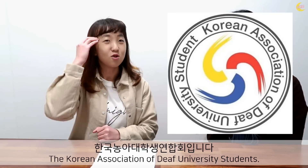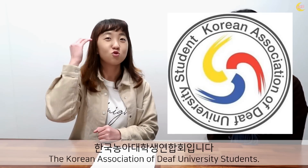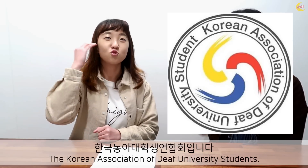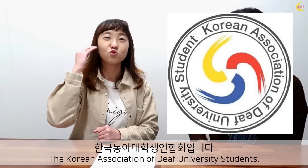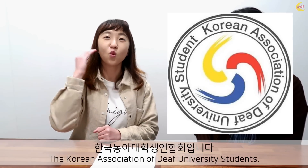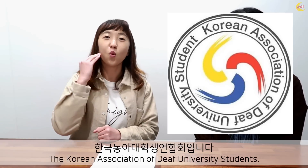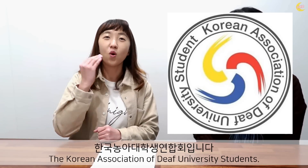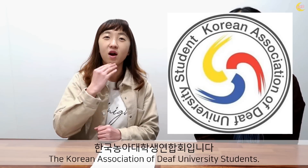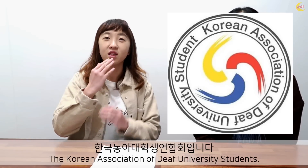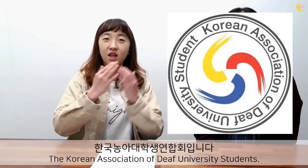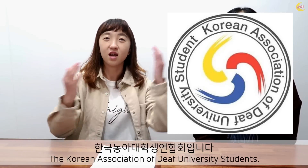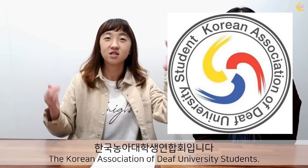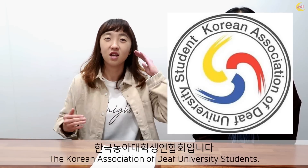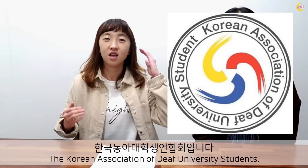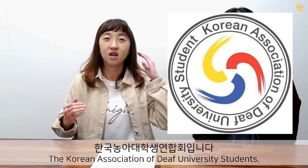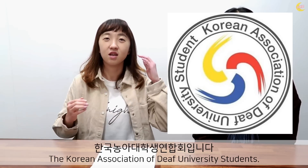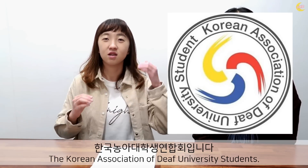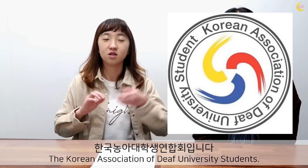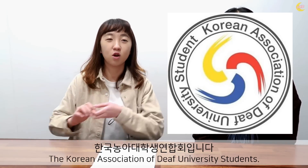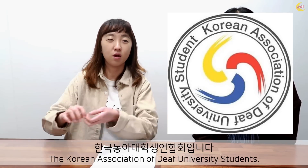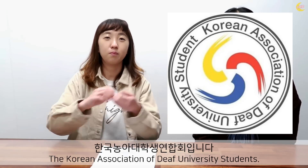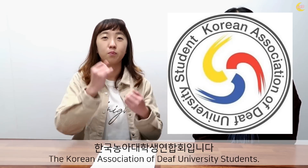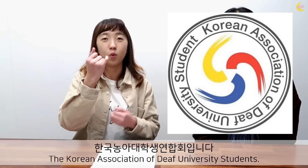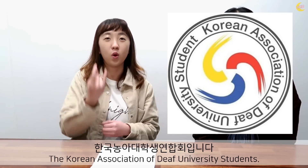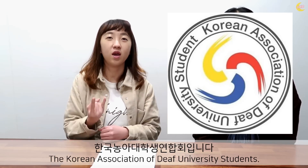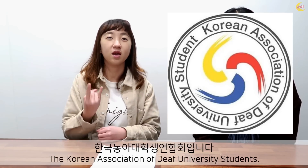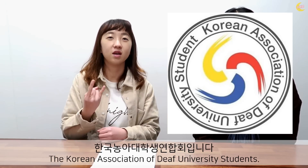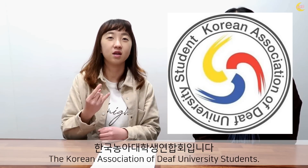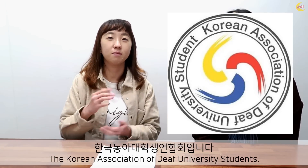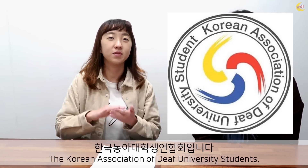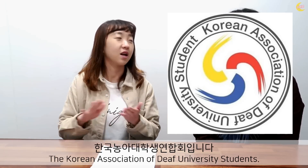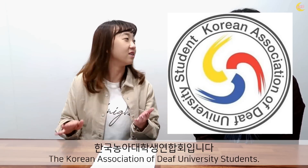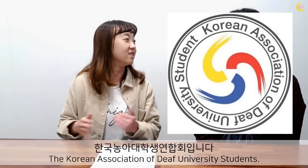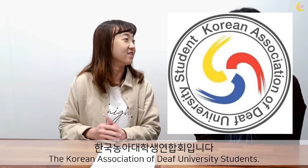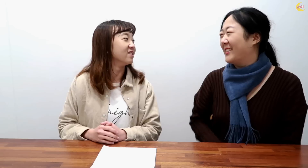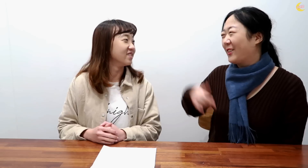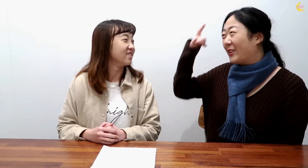The Korean Association of Deaf University Students.